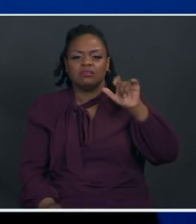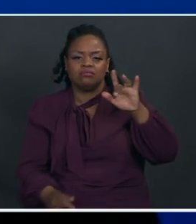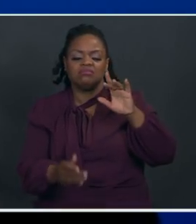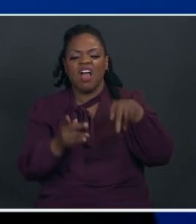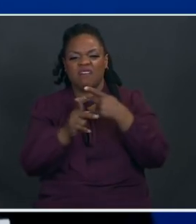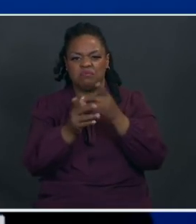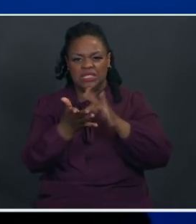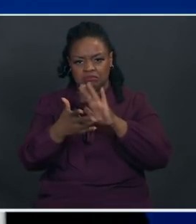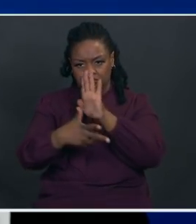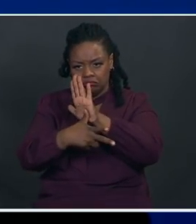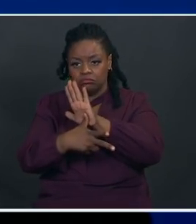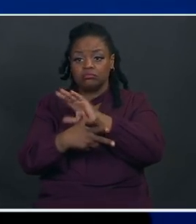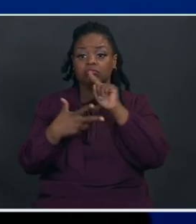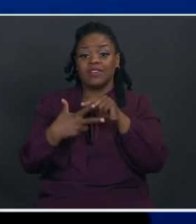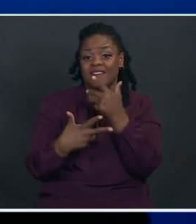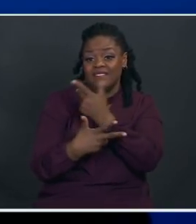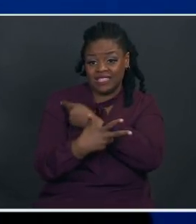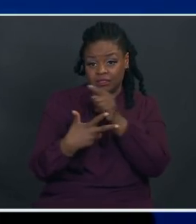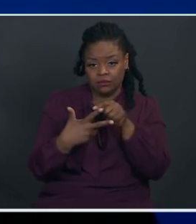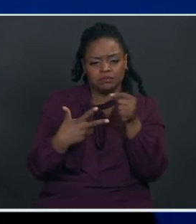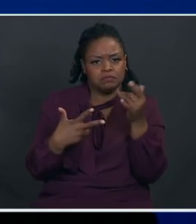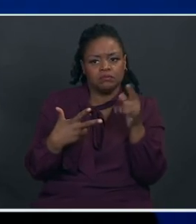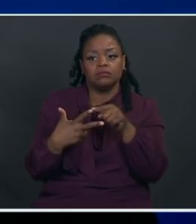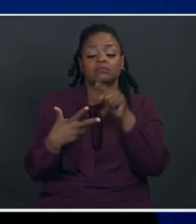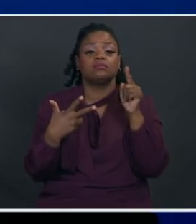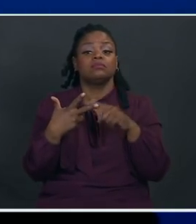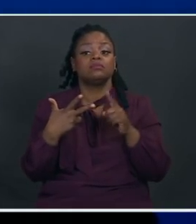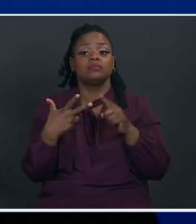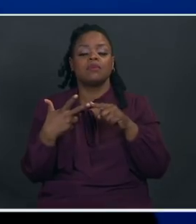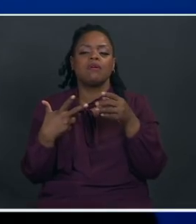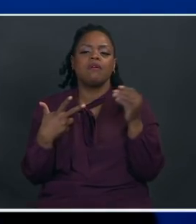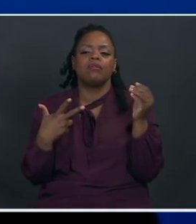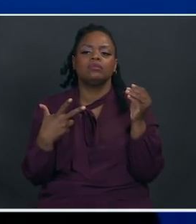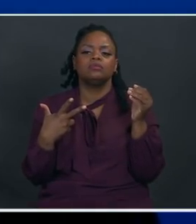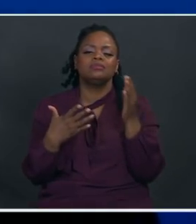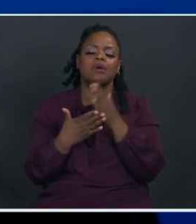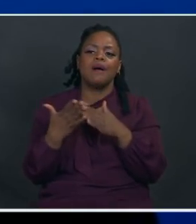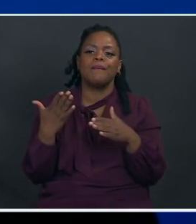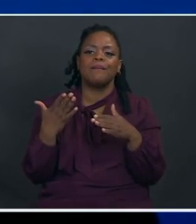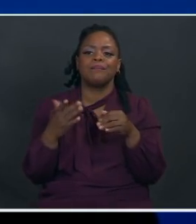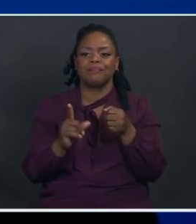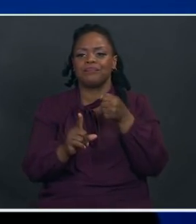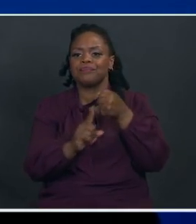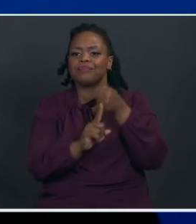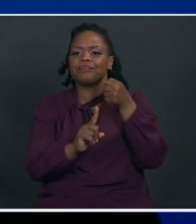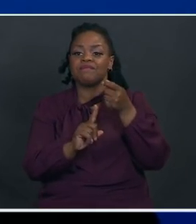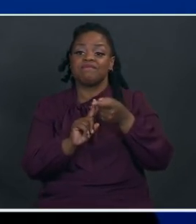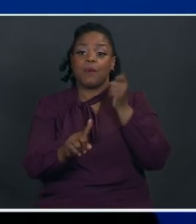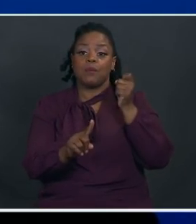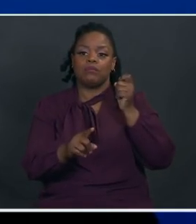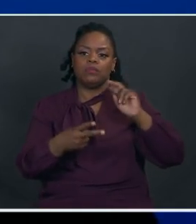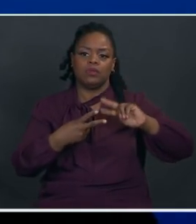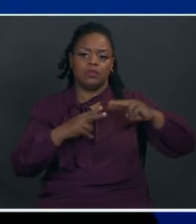and the other is looking at some of the implications of the variants of concern that Dr. Zelensky mentioned.